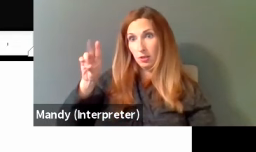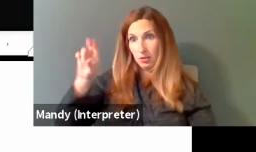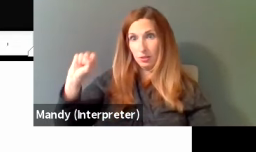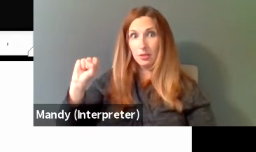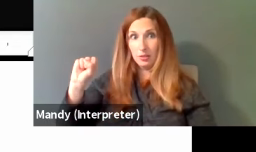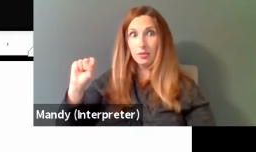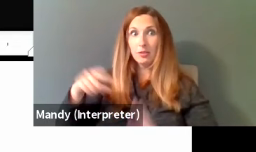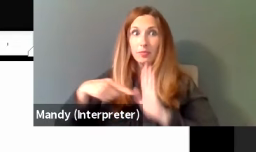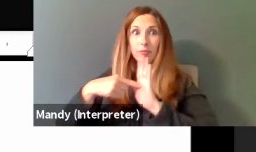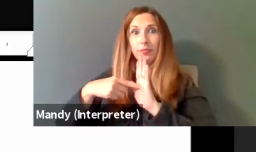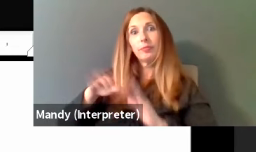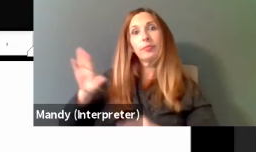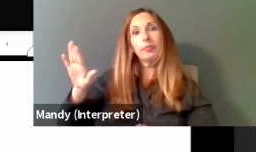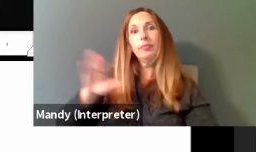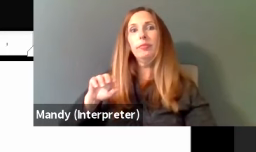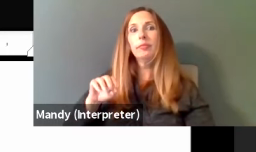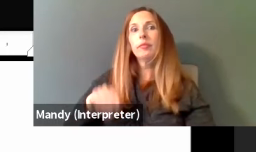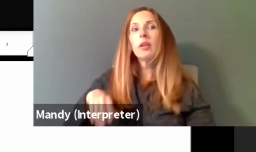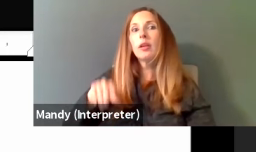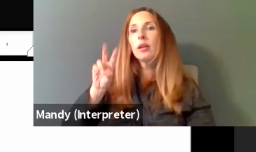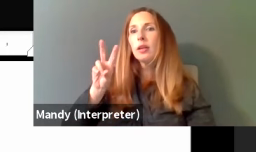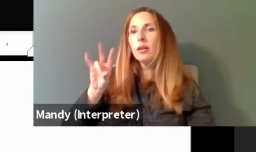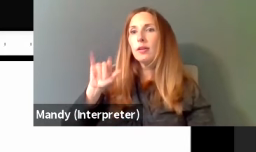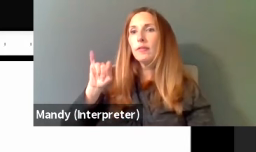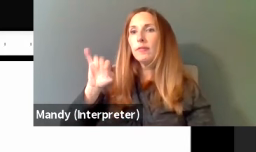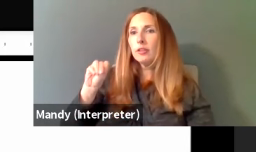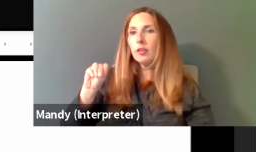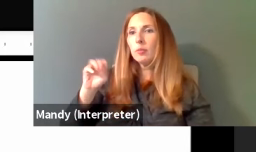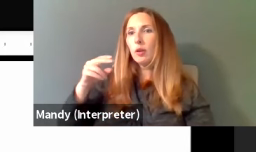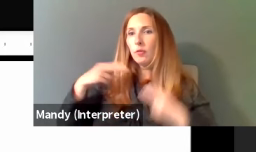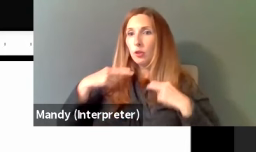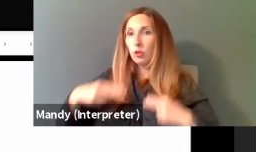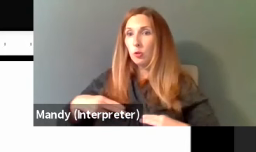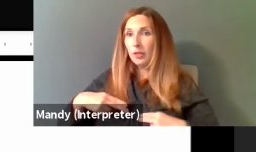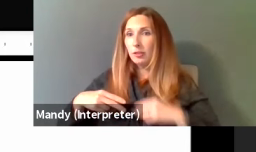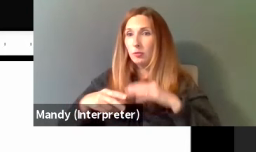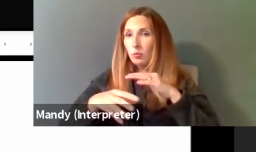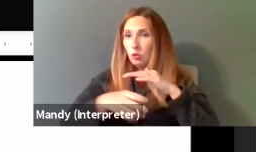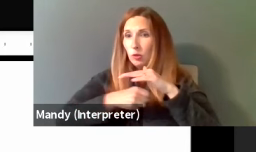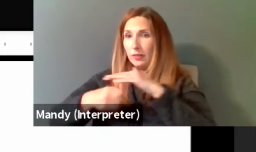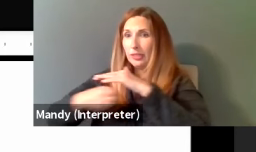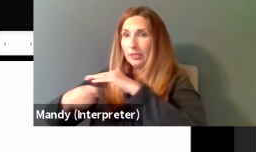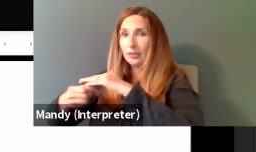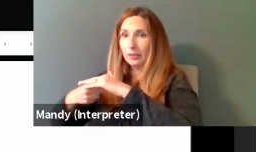there's victims of human trafficking and asylum seekers and a long list of people